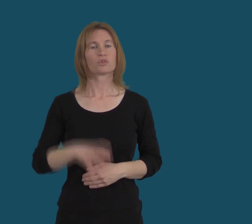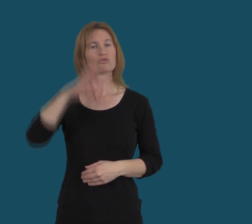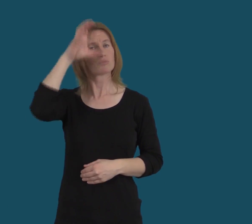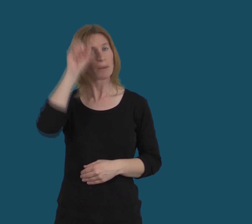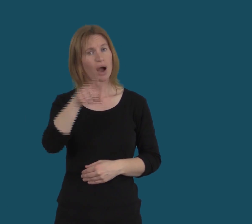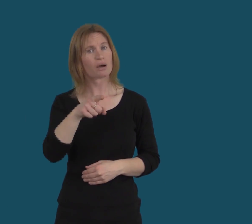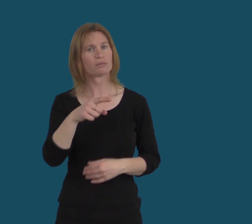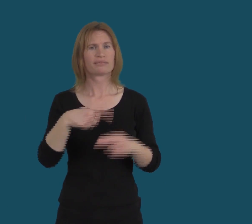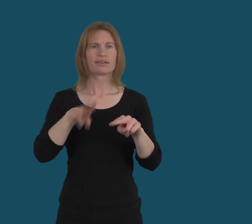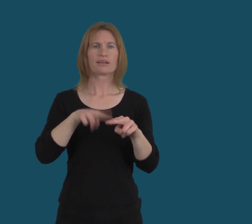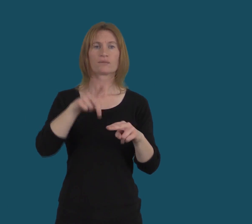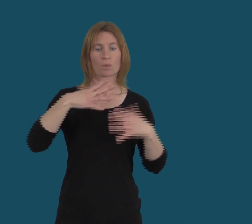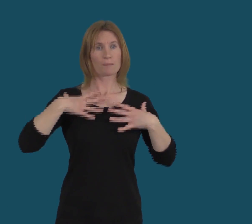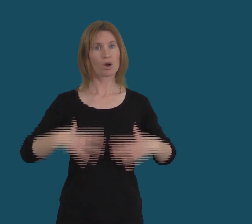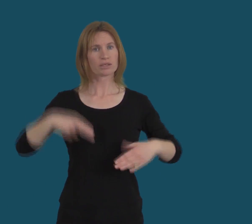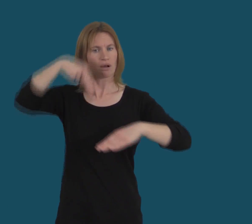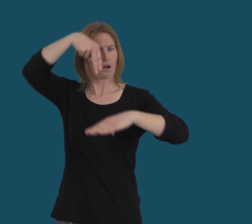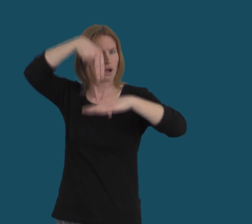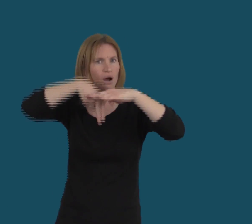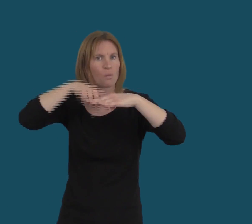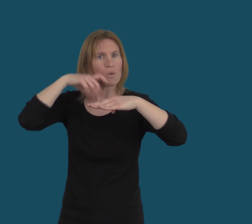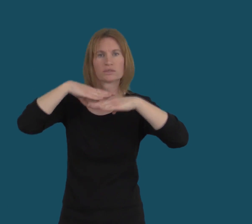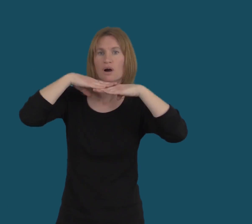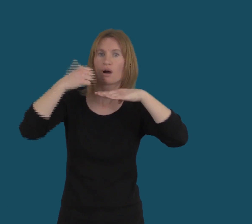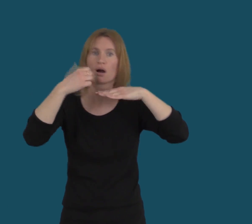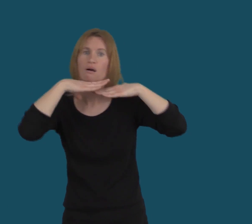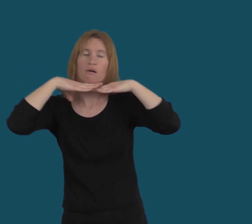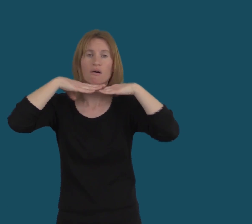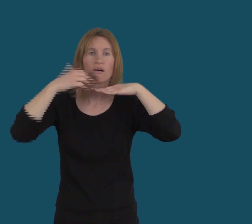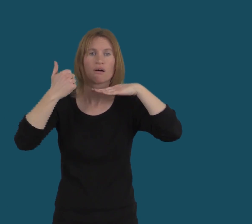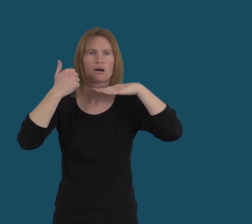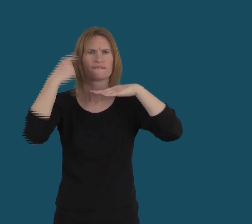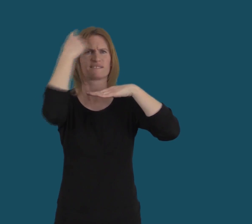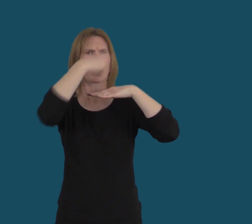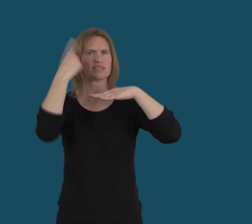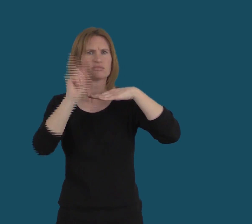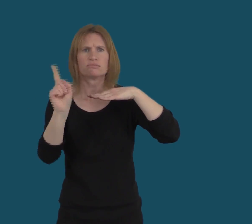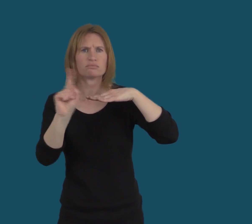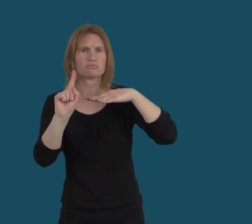Remember that even if your body is under water, your face will be unprotected.